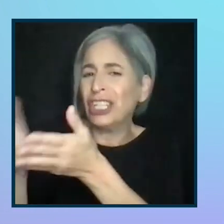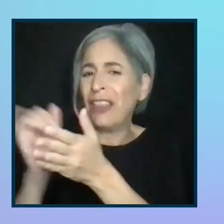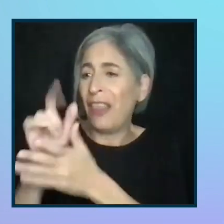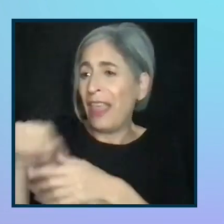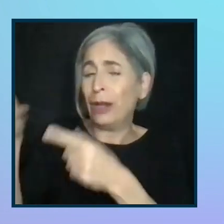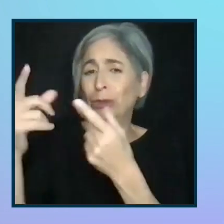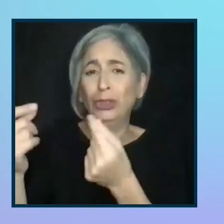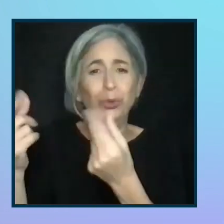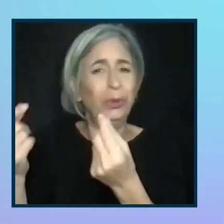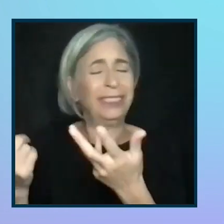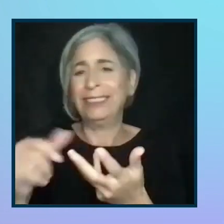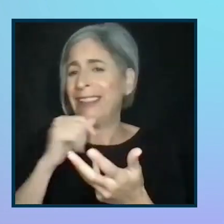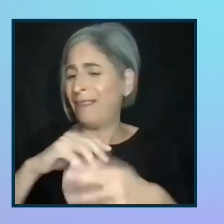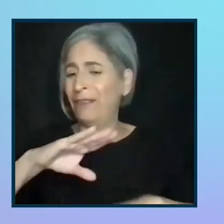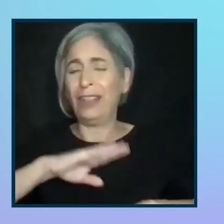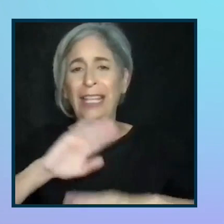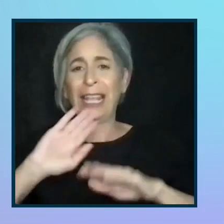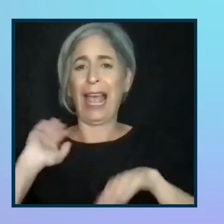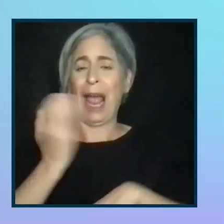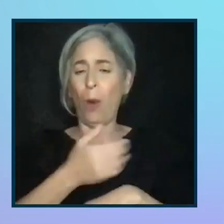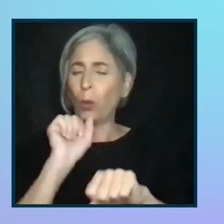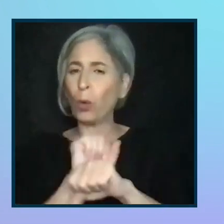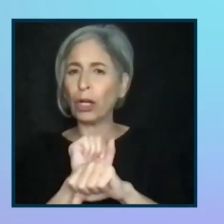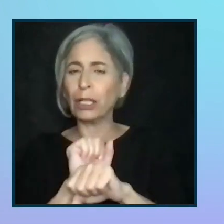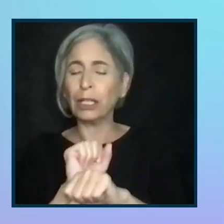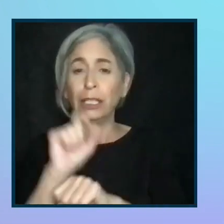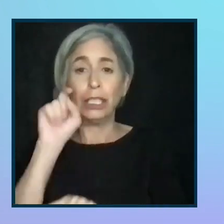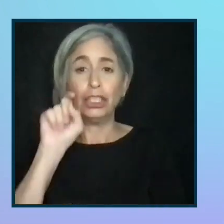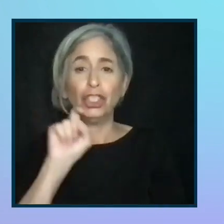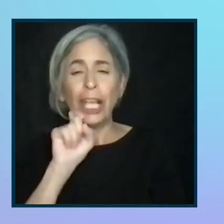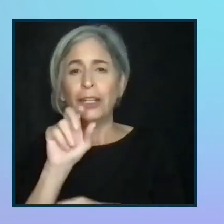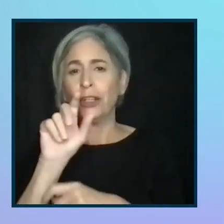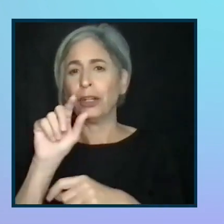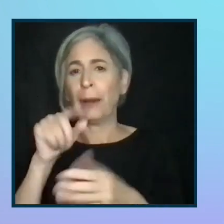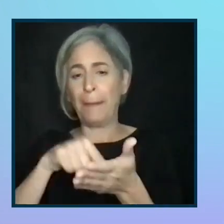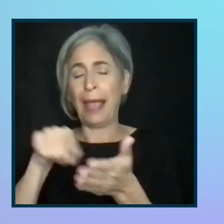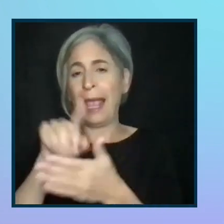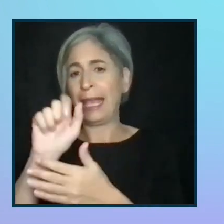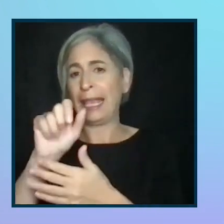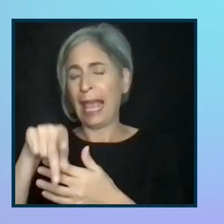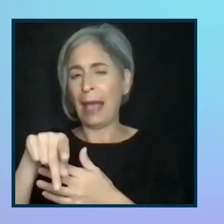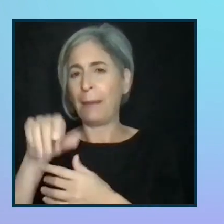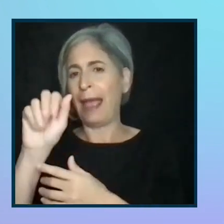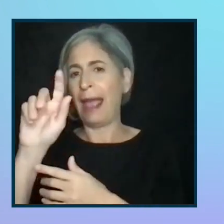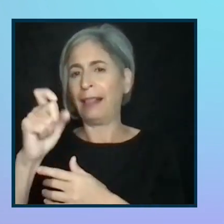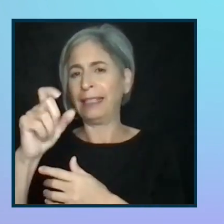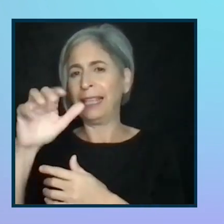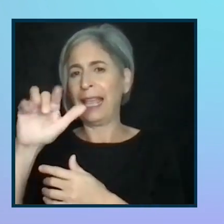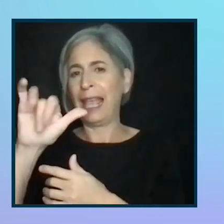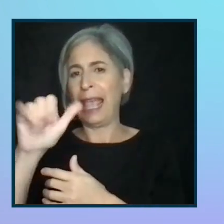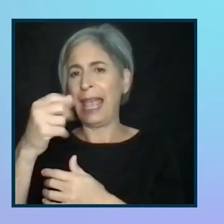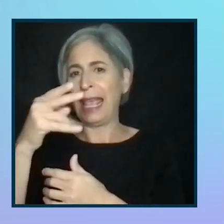So because of the success of gender pay gap bot, Alex Hagar, our new friend, Hannah Colback,